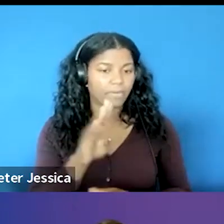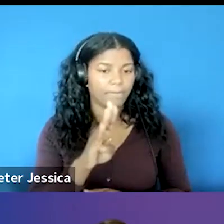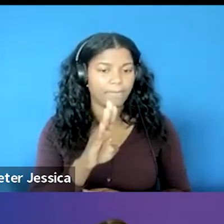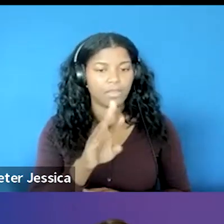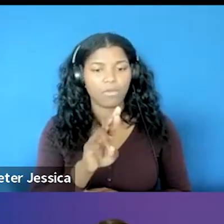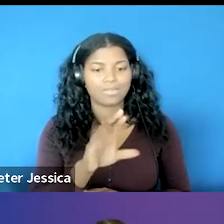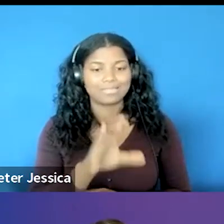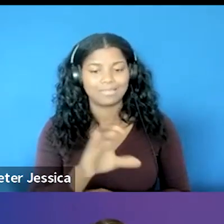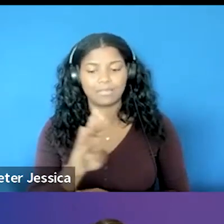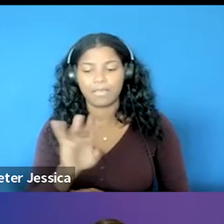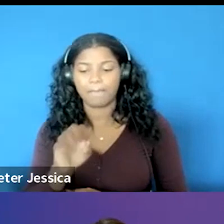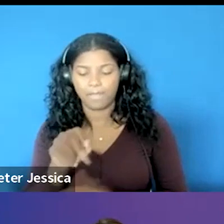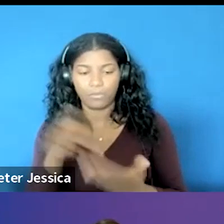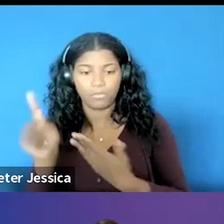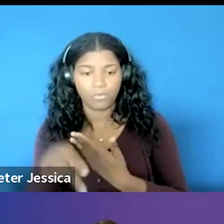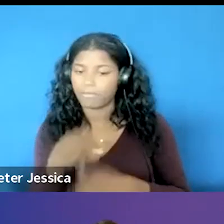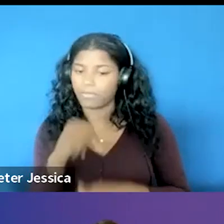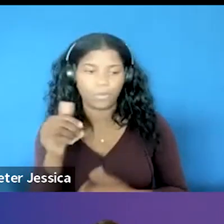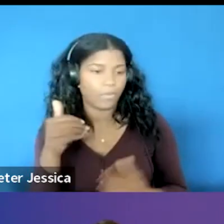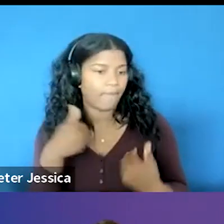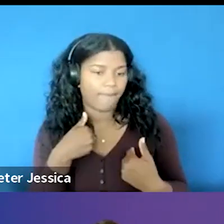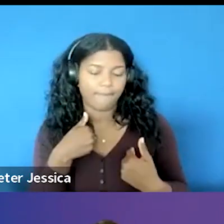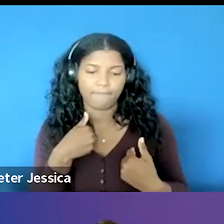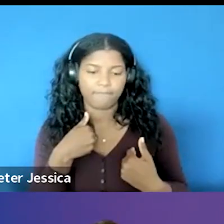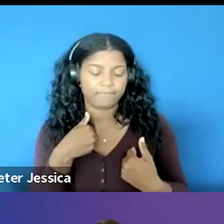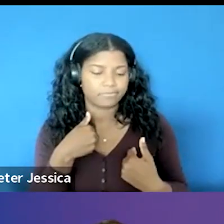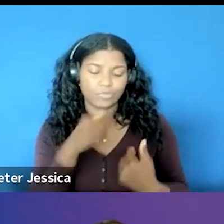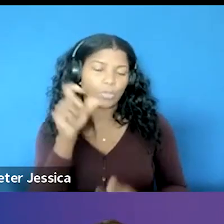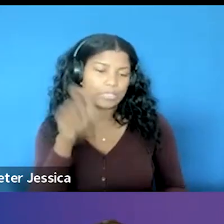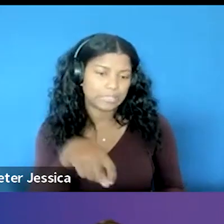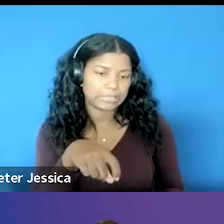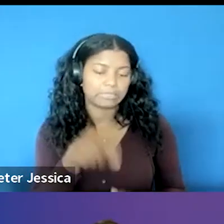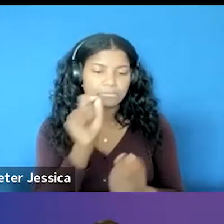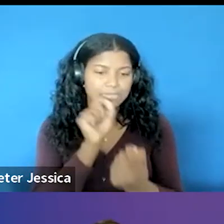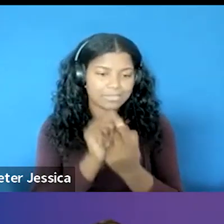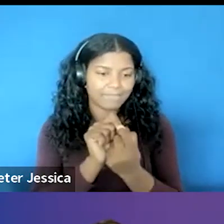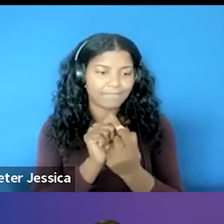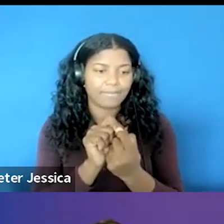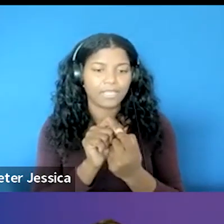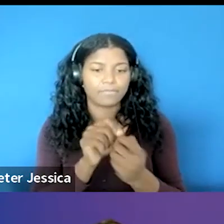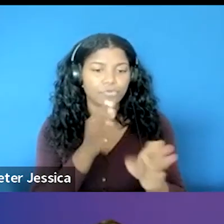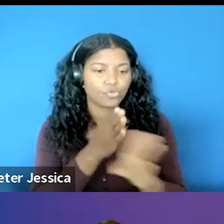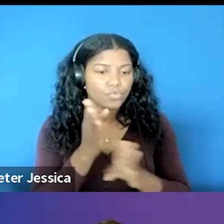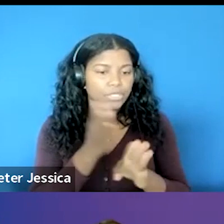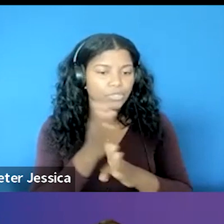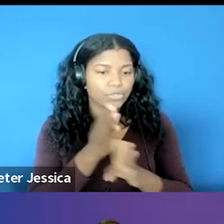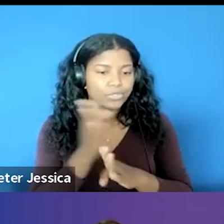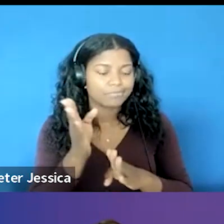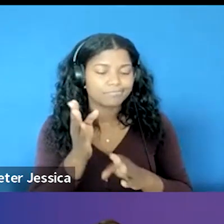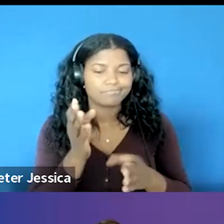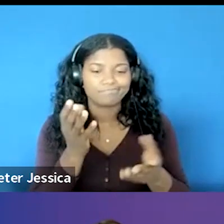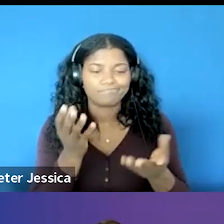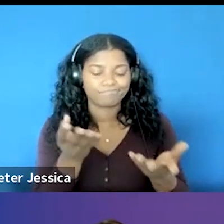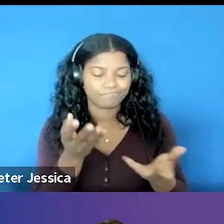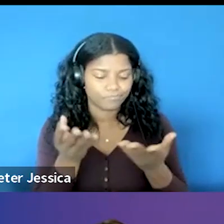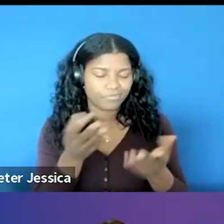and they don't have to have any particular career stage or expertise.